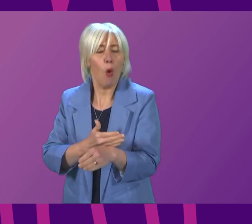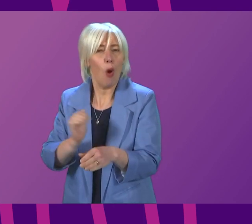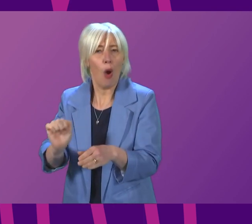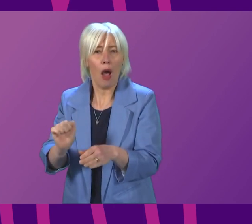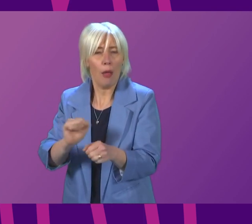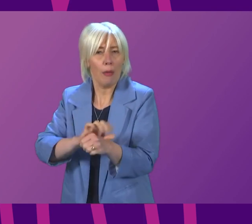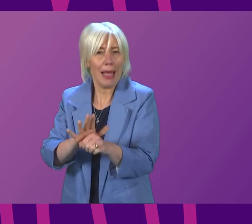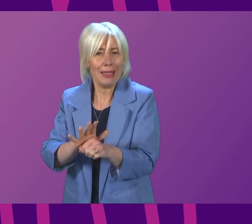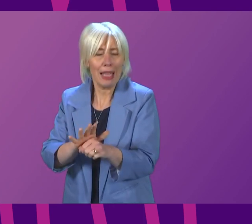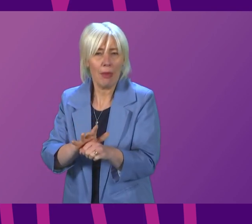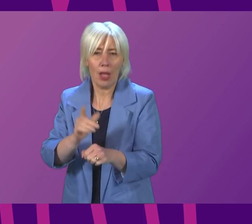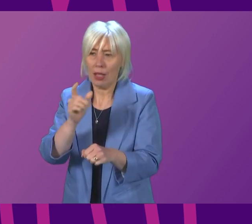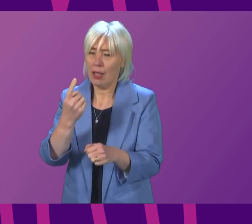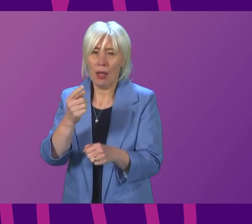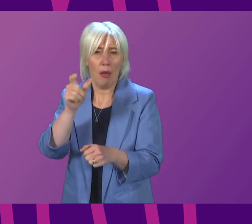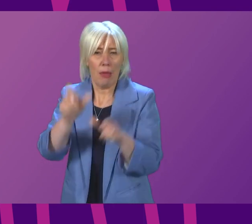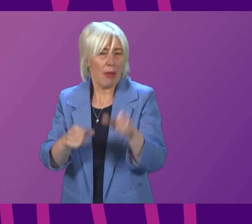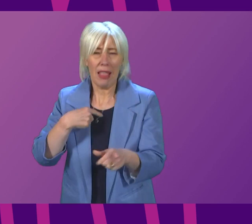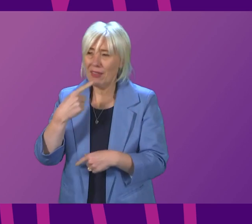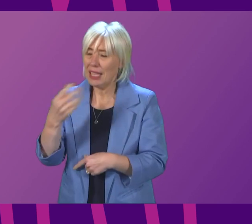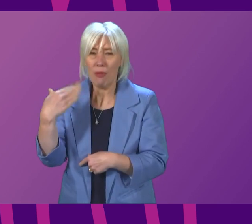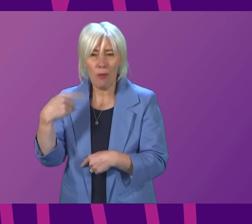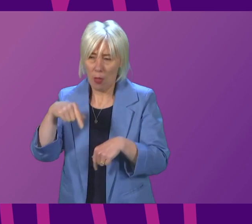The code black situation has been going on for 12 weeks now.